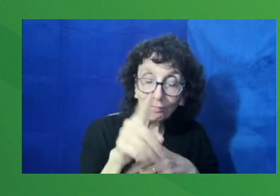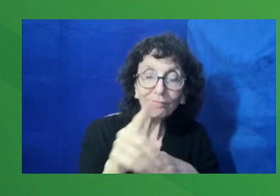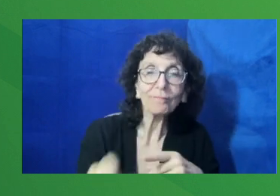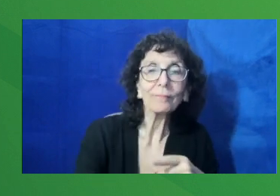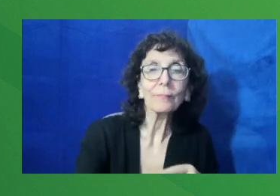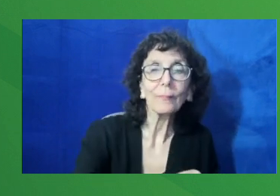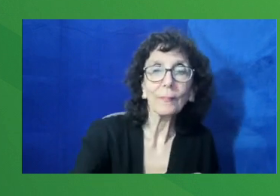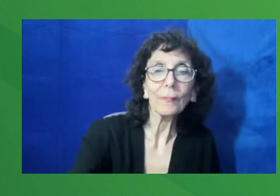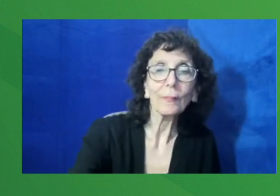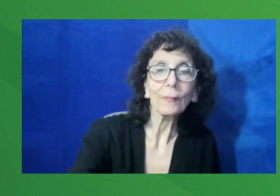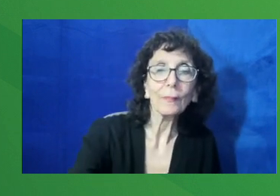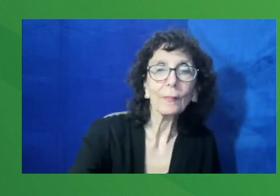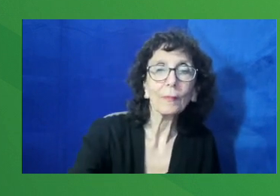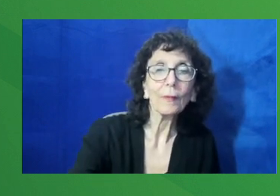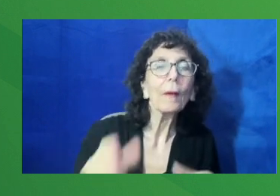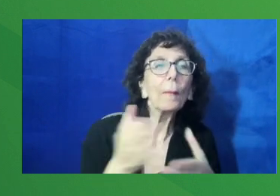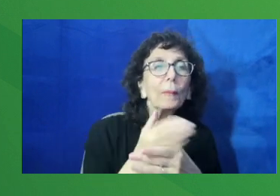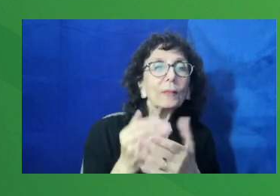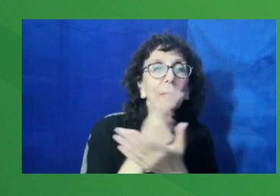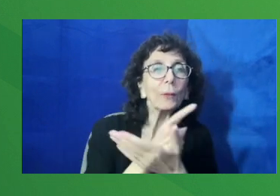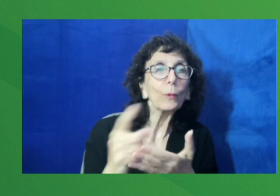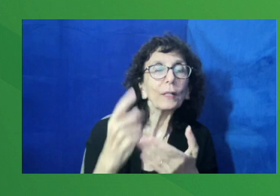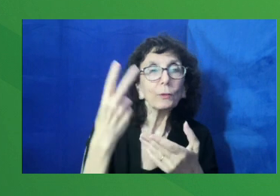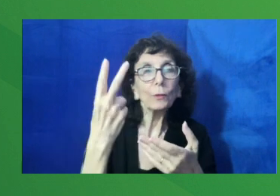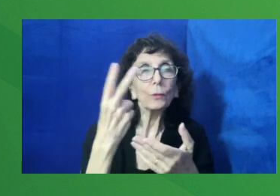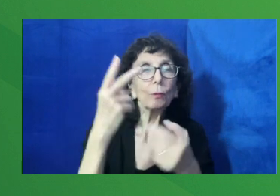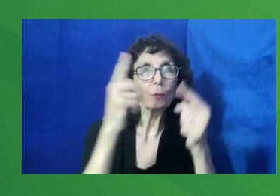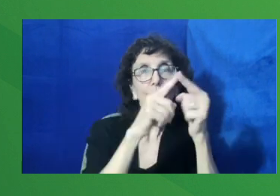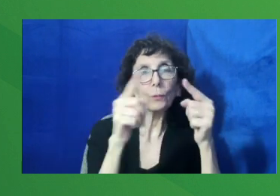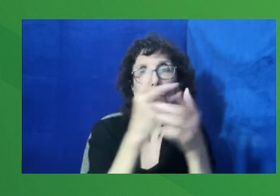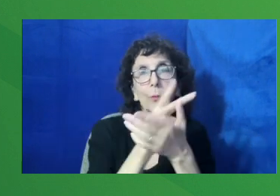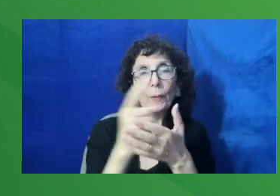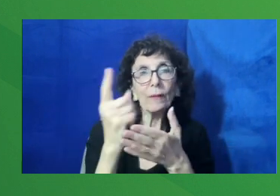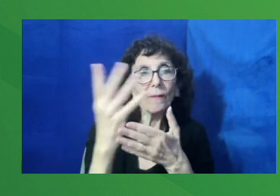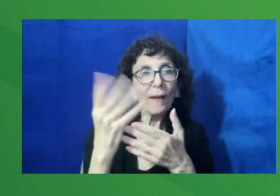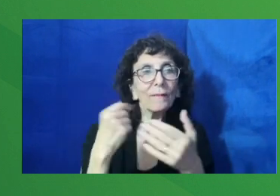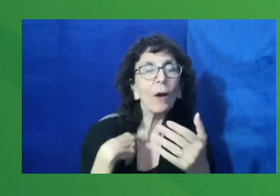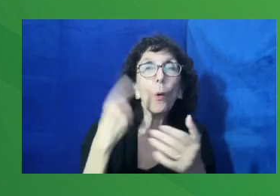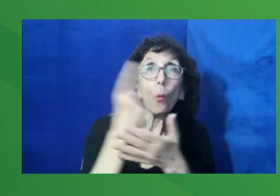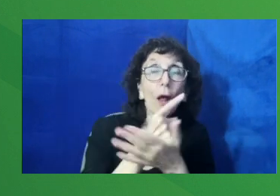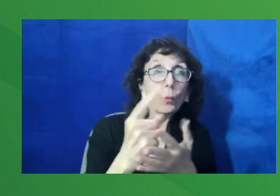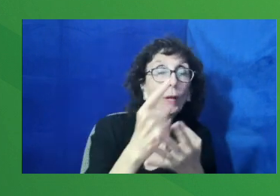between weeks two and five, each week was spent on each of the four parts of the PEER method. One